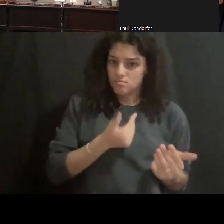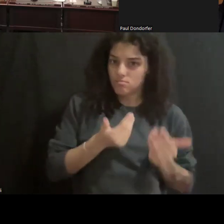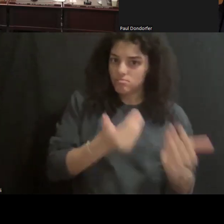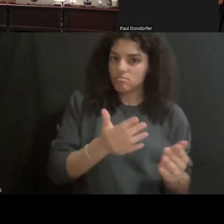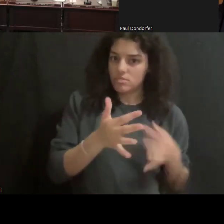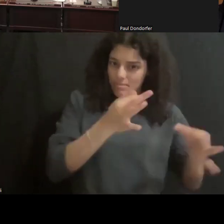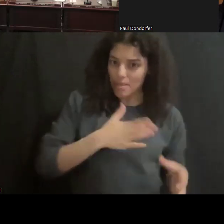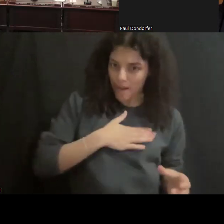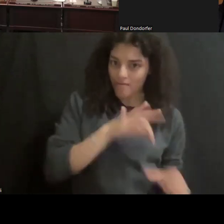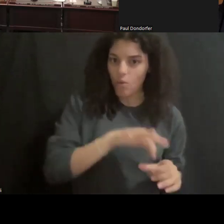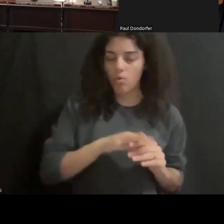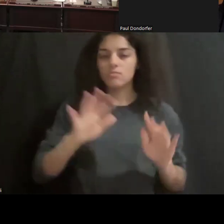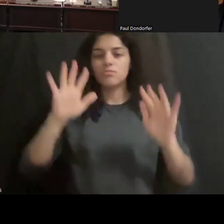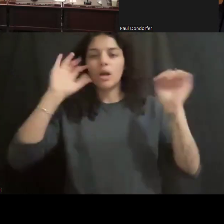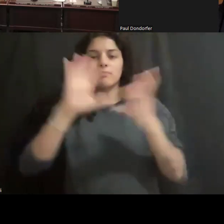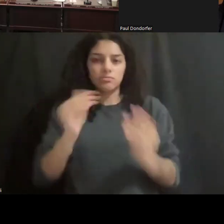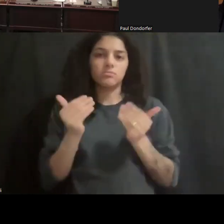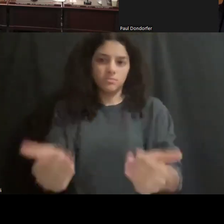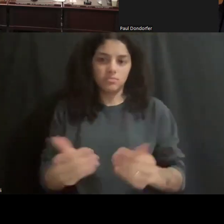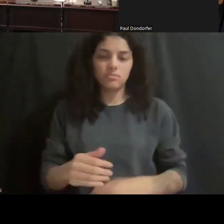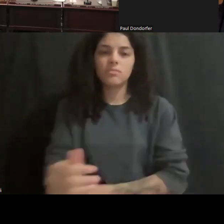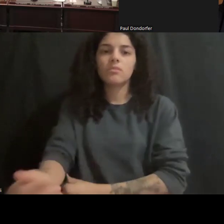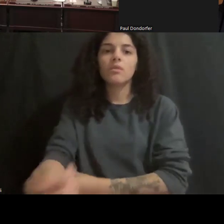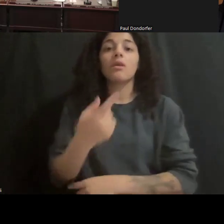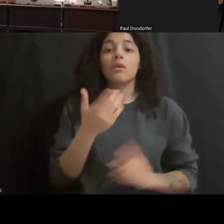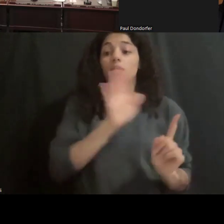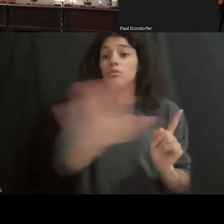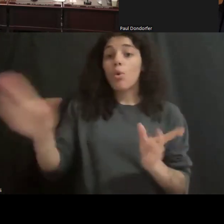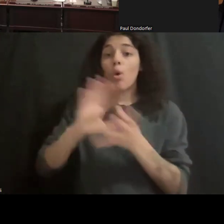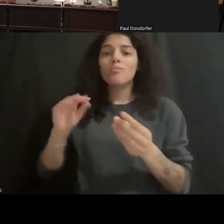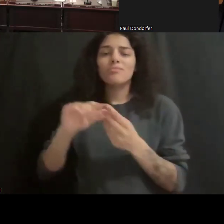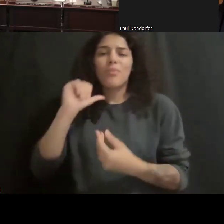Thank you This is nothing to do with this proposal It only makes our community less safe This isn't